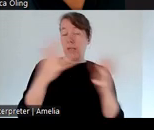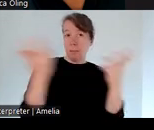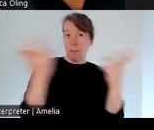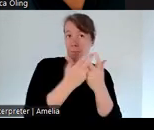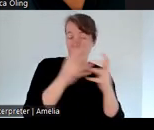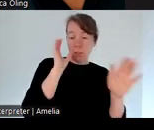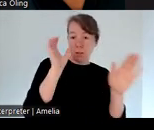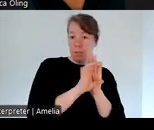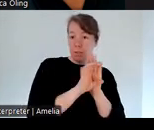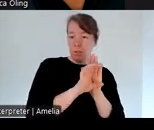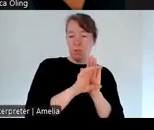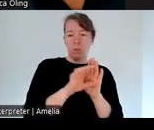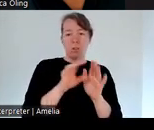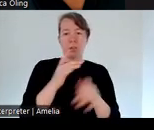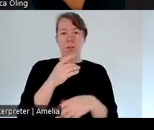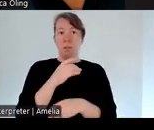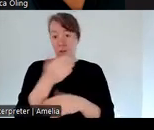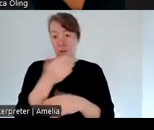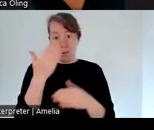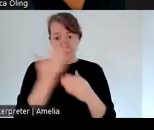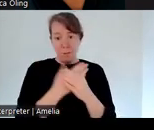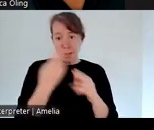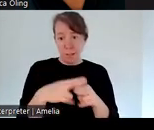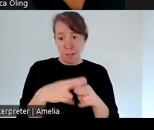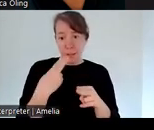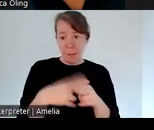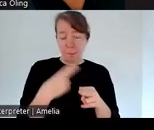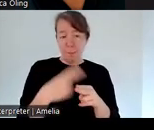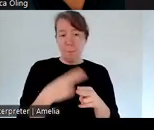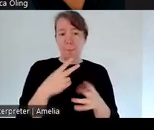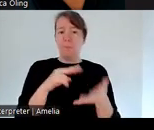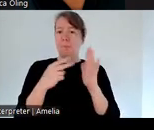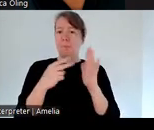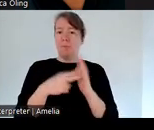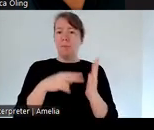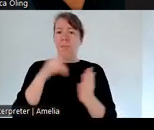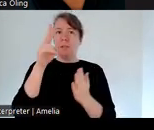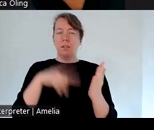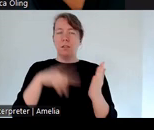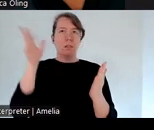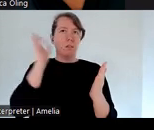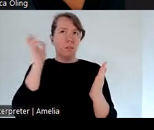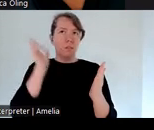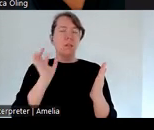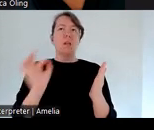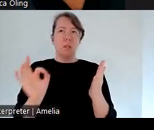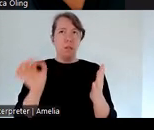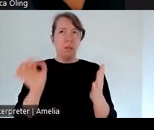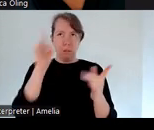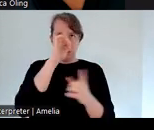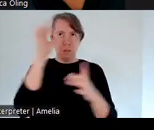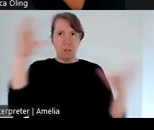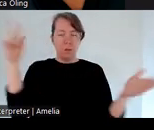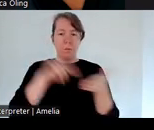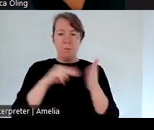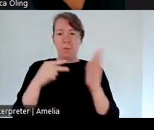not just the file name, something that would actually be meaningful and useful to the user. We wanted them to next check for and evaluate captions,